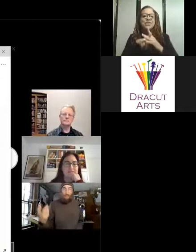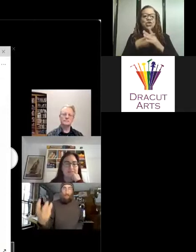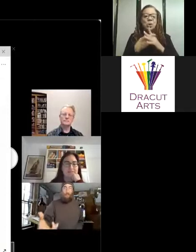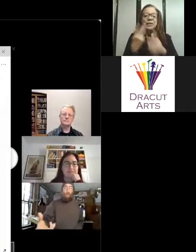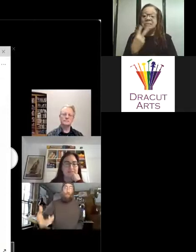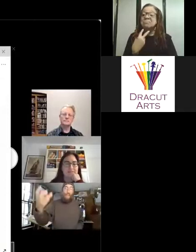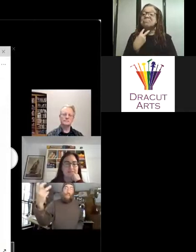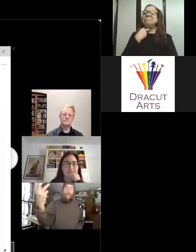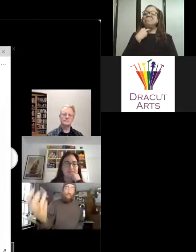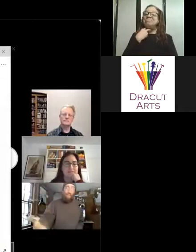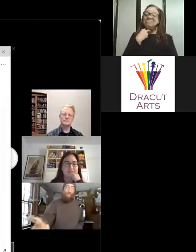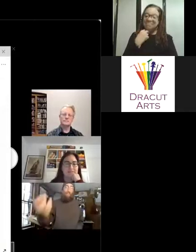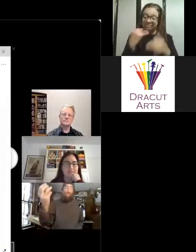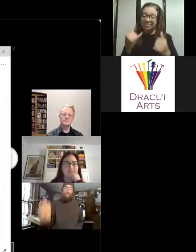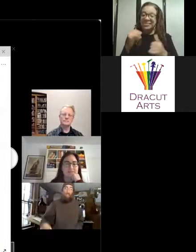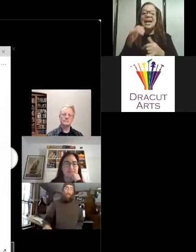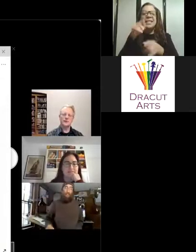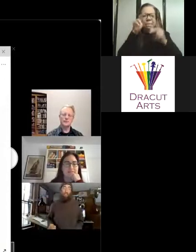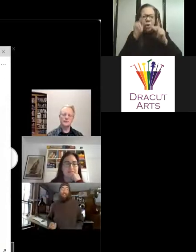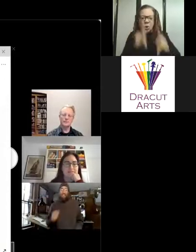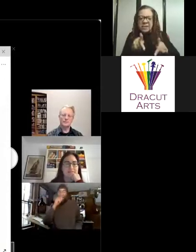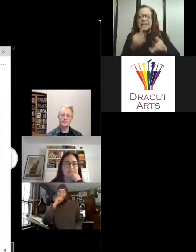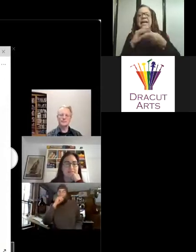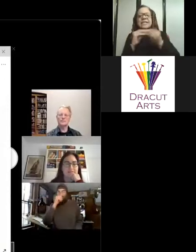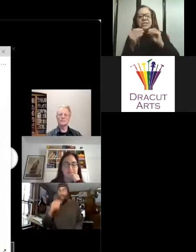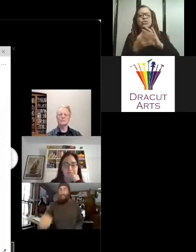"Freeman Colby" as a person, as a storyteller, as character,